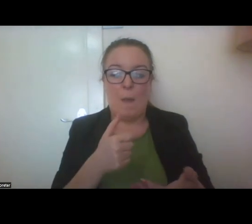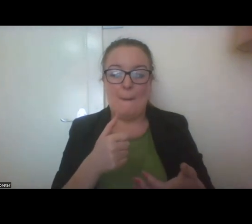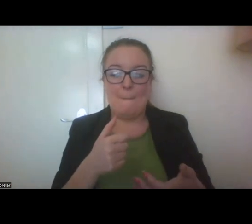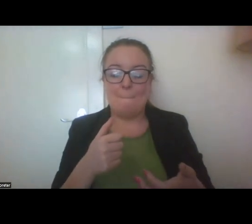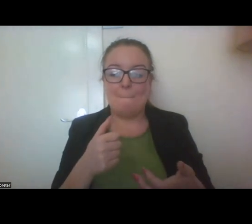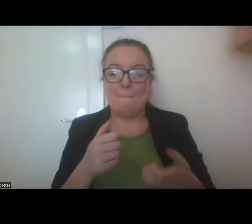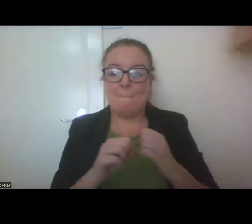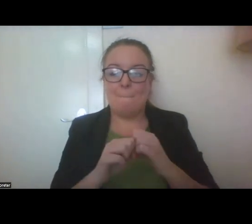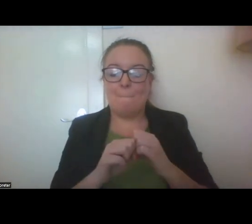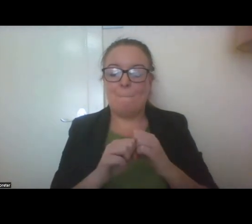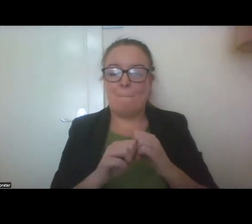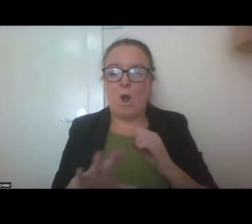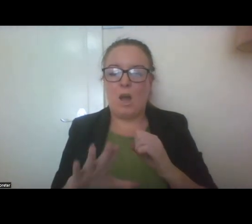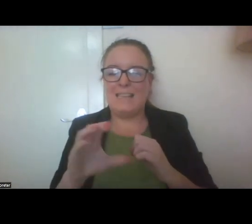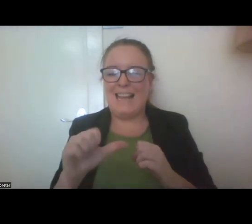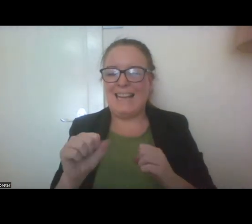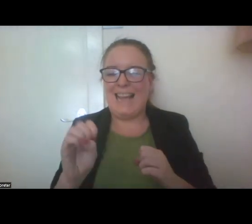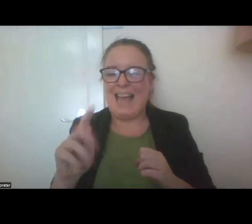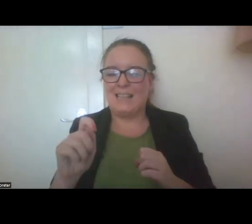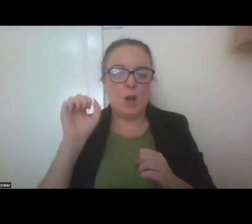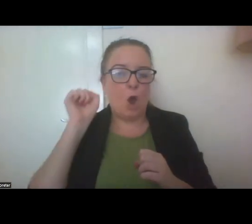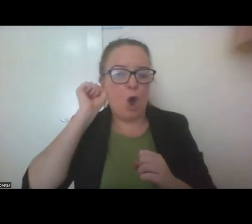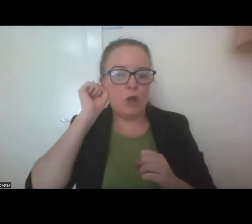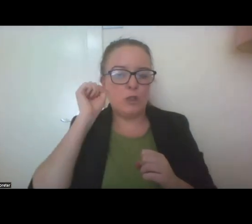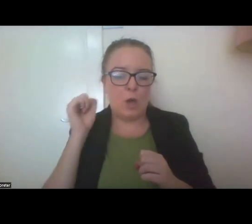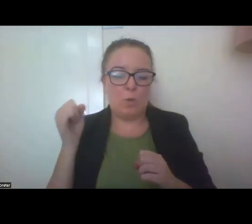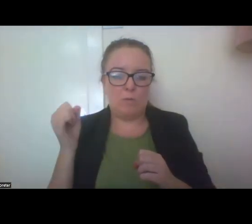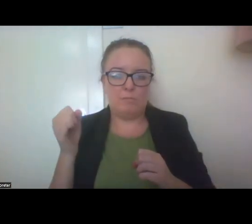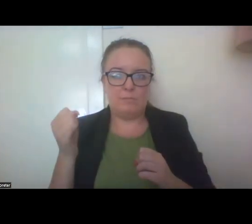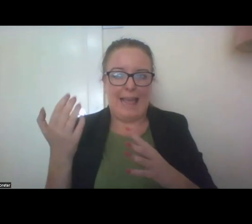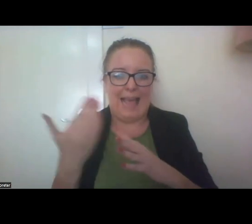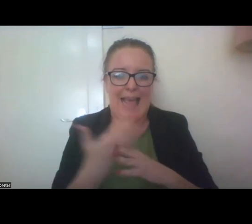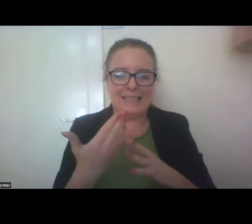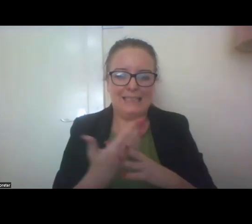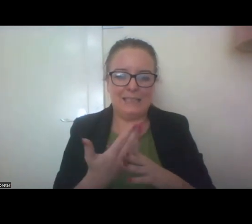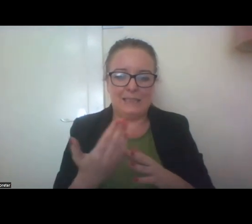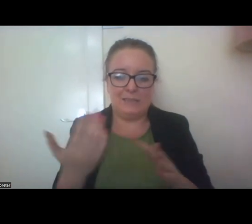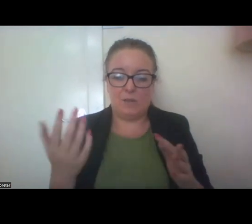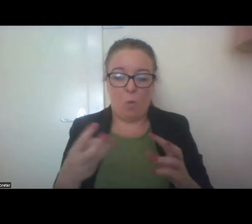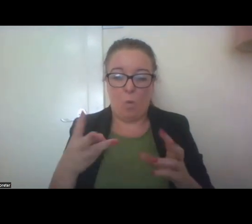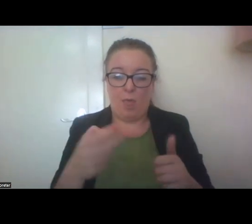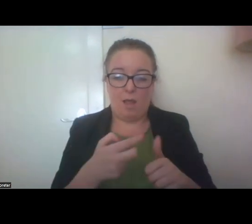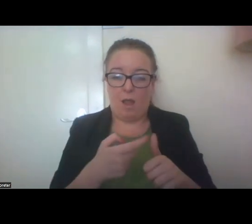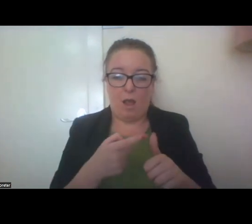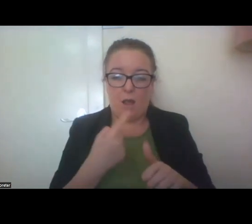The idea is to allow things like... places like theatres and performance spaces